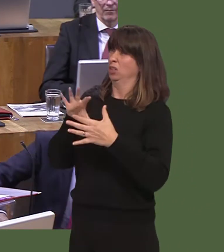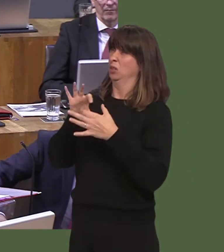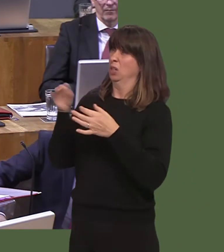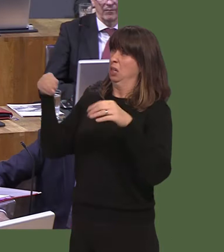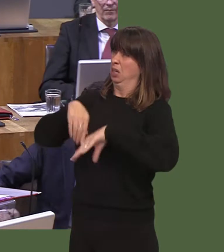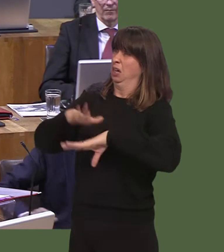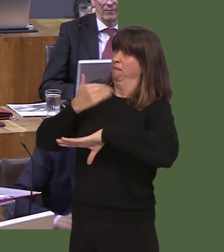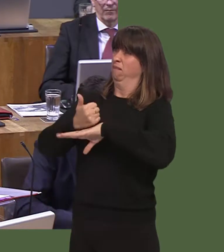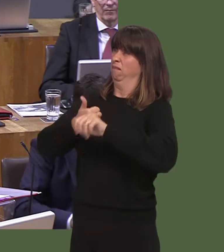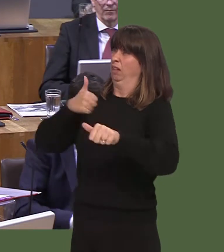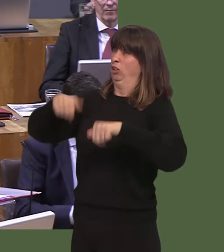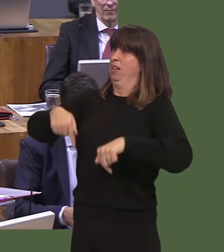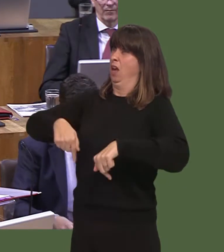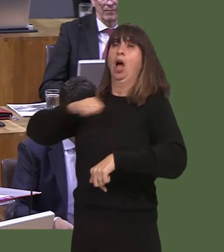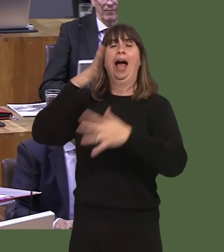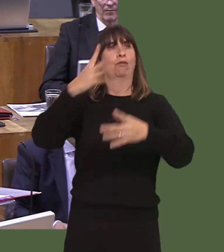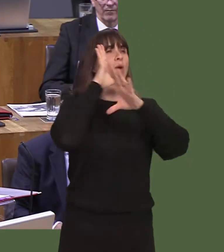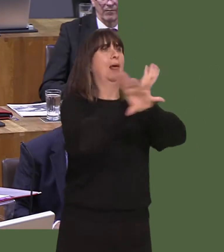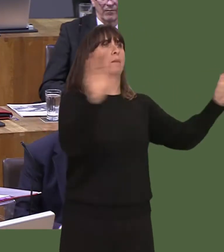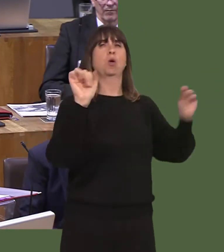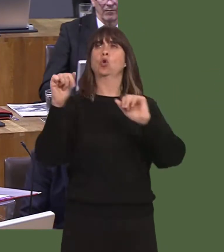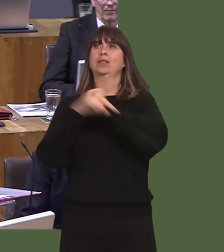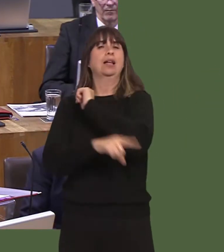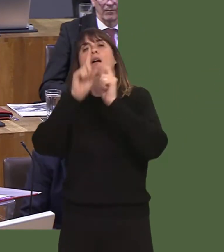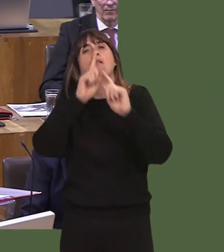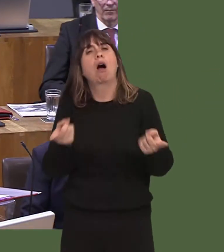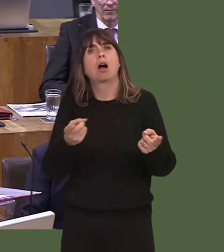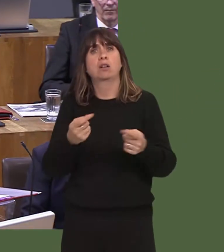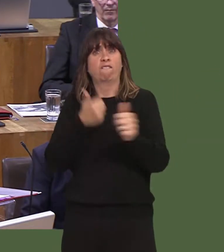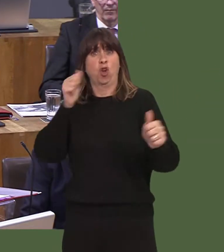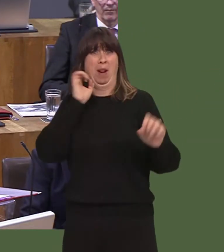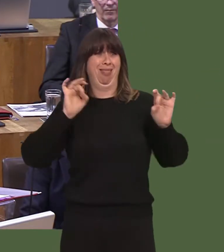We will do as much as we can to make sure as much is in the public domain as possible,